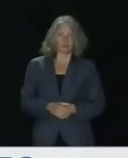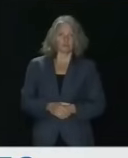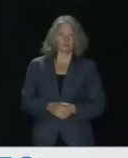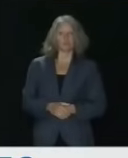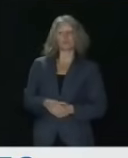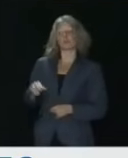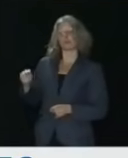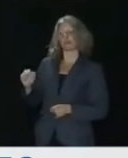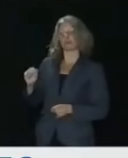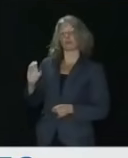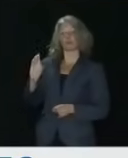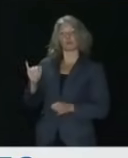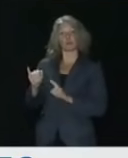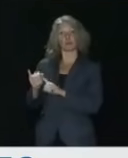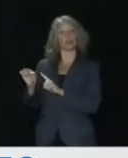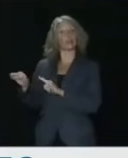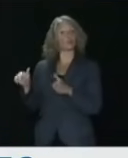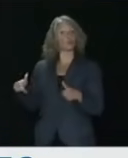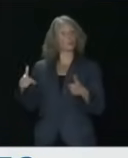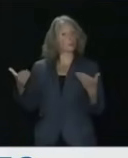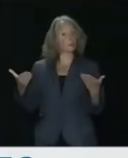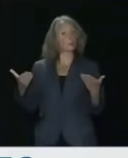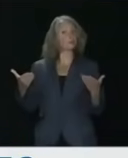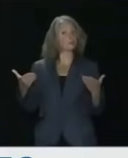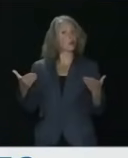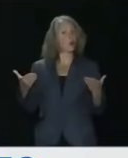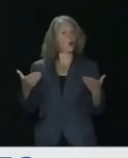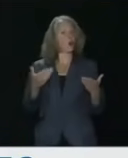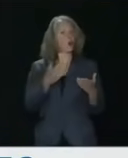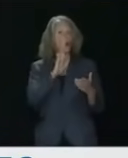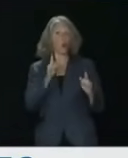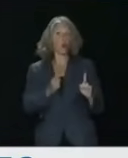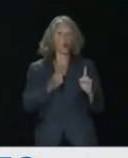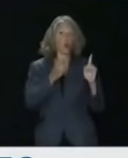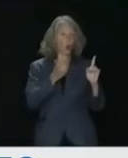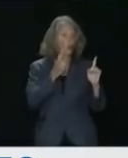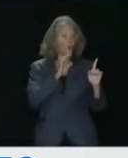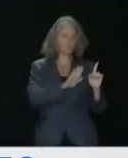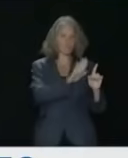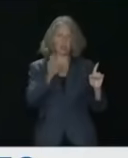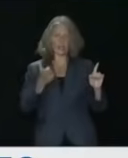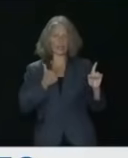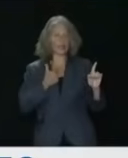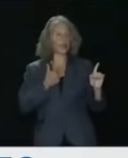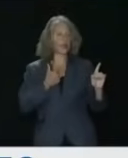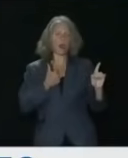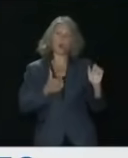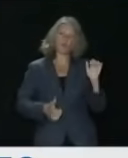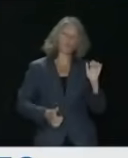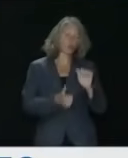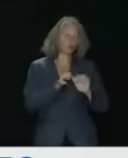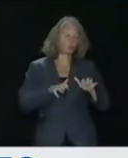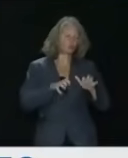WHILE NACI CONTINUES TO RECOMMEND THAT FOR JURISDICTIONS